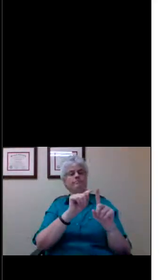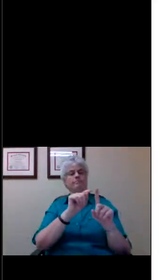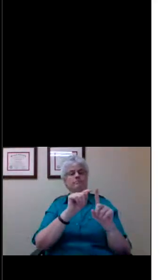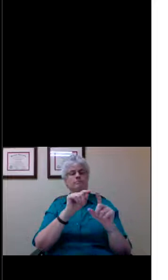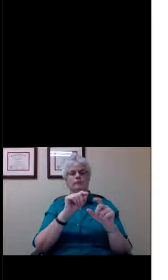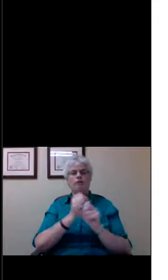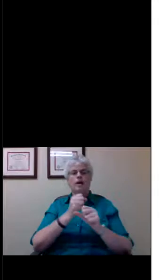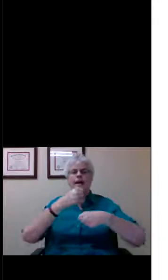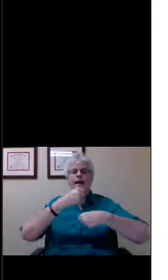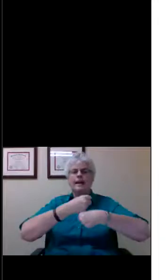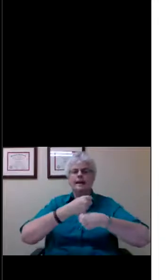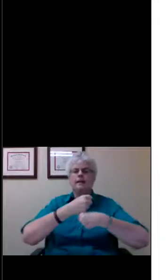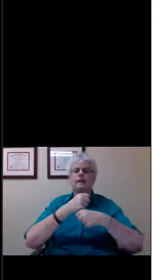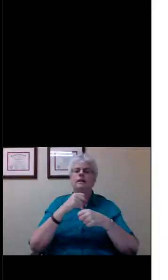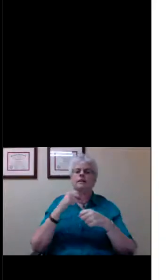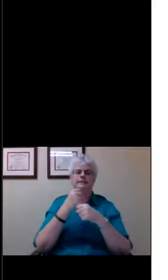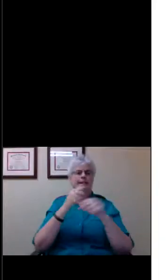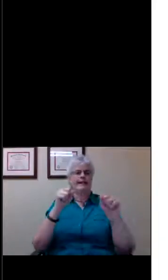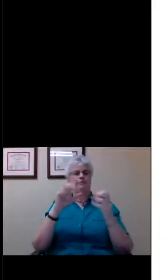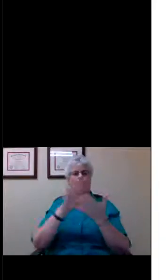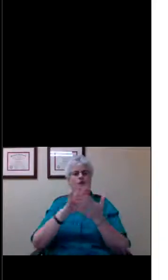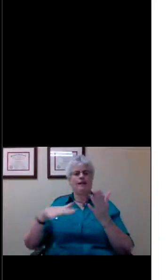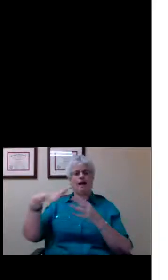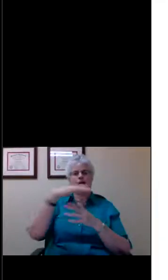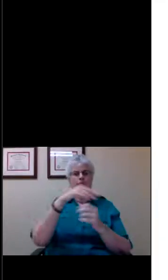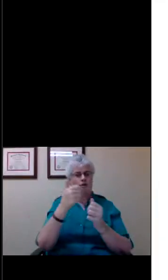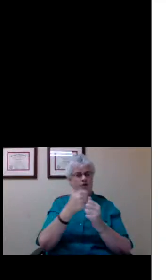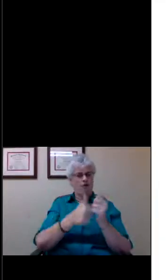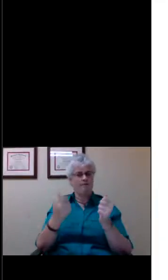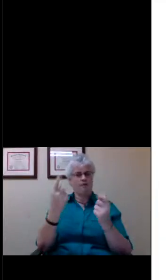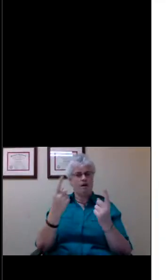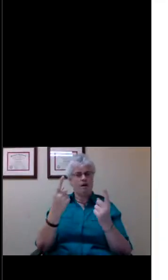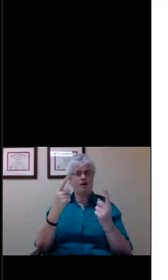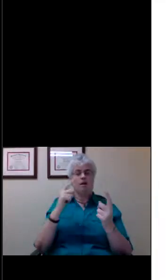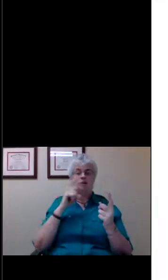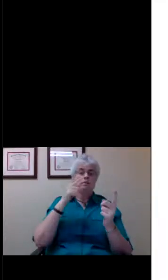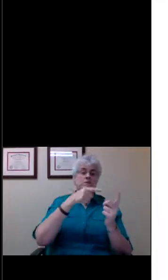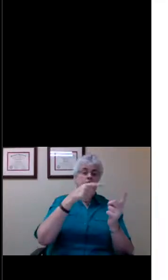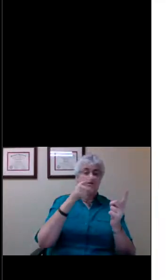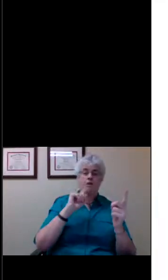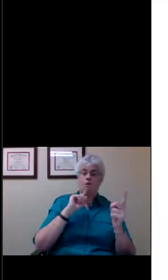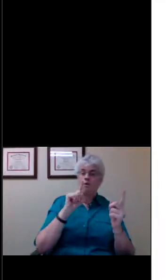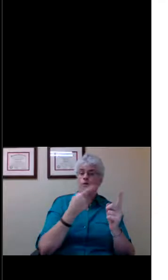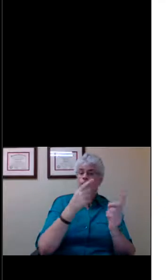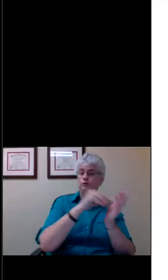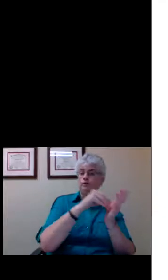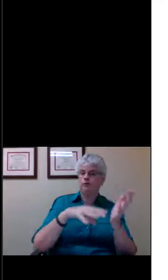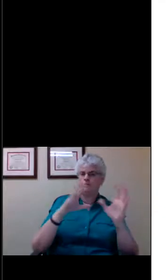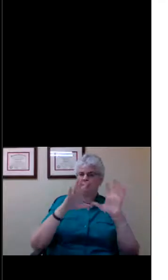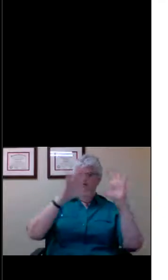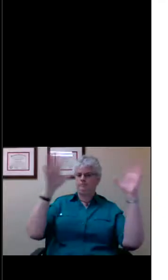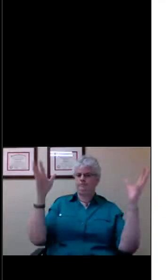focus has been on creating a safe school environment for everyone. And not just